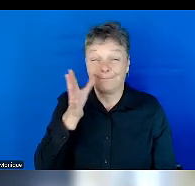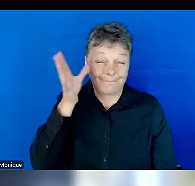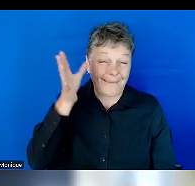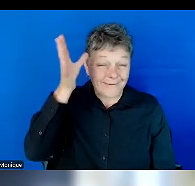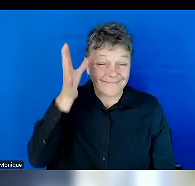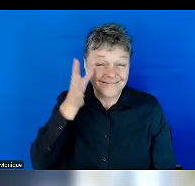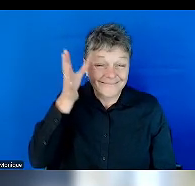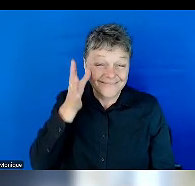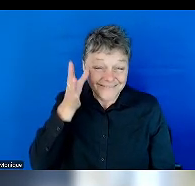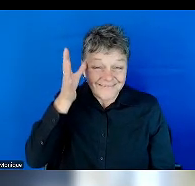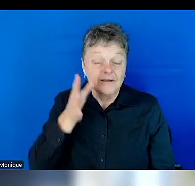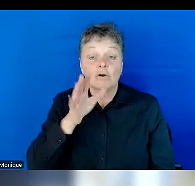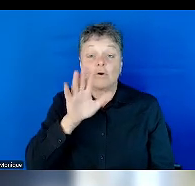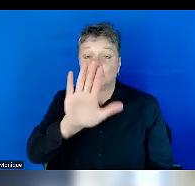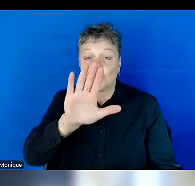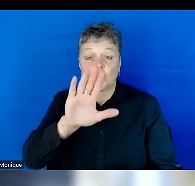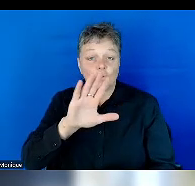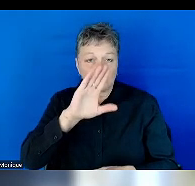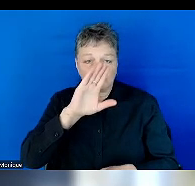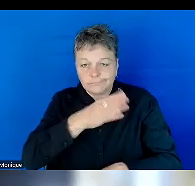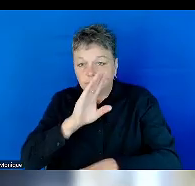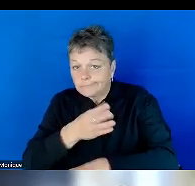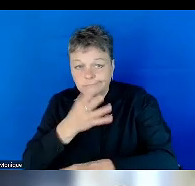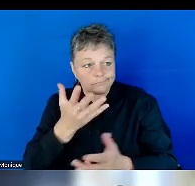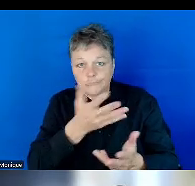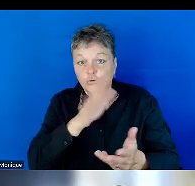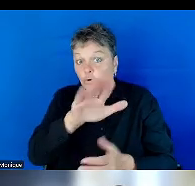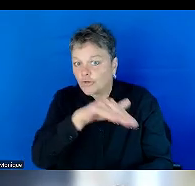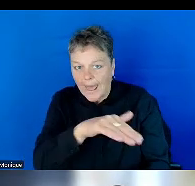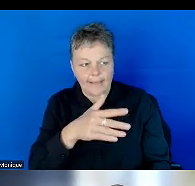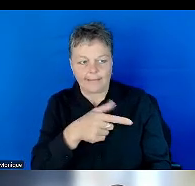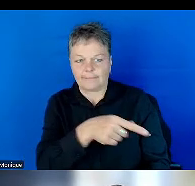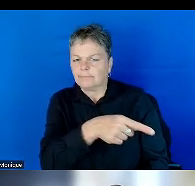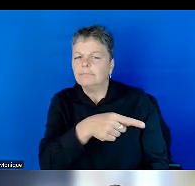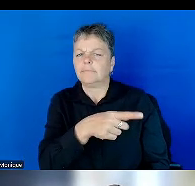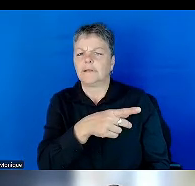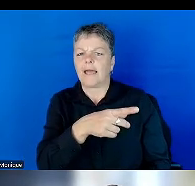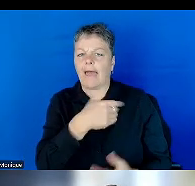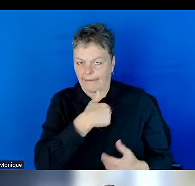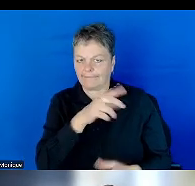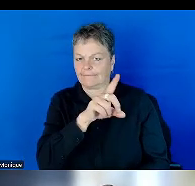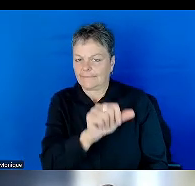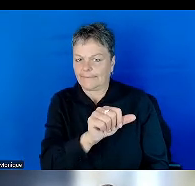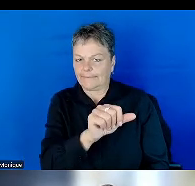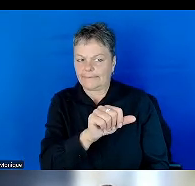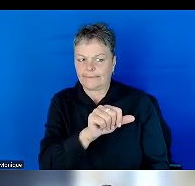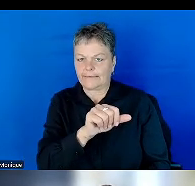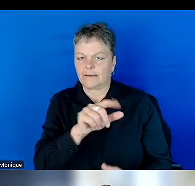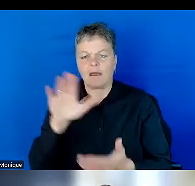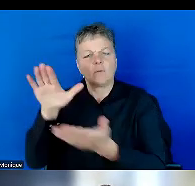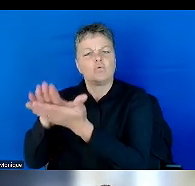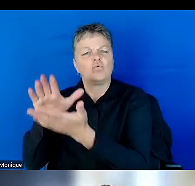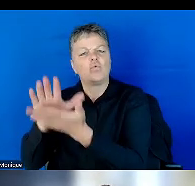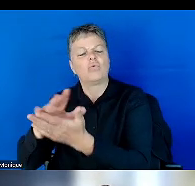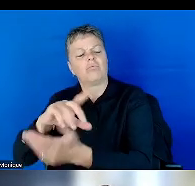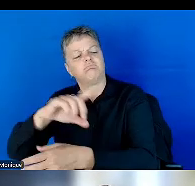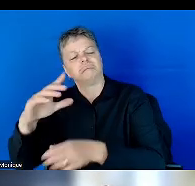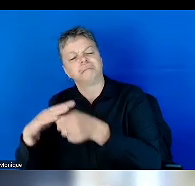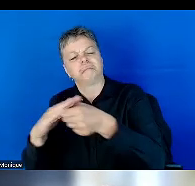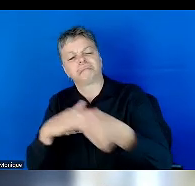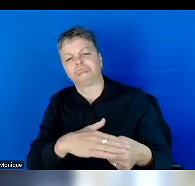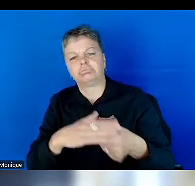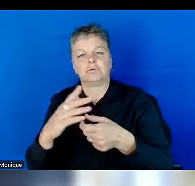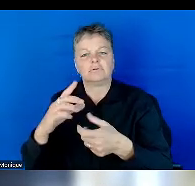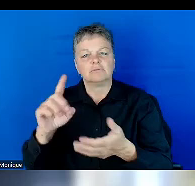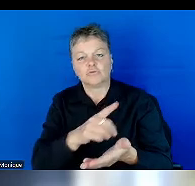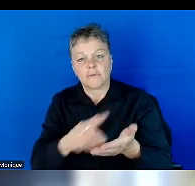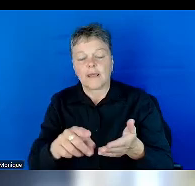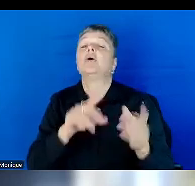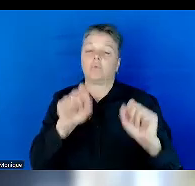disability and they're being um discriminated against you can contact us. Um and we also